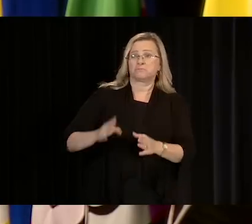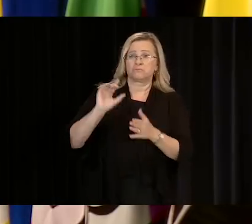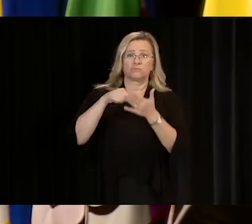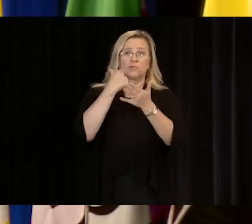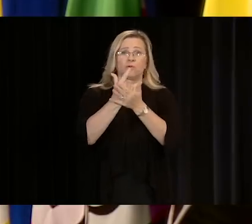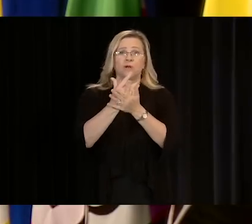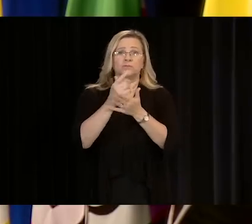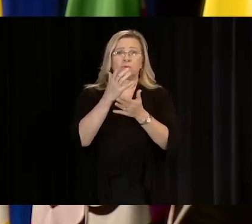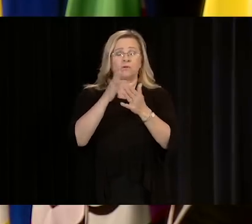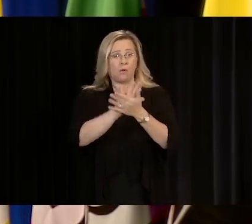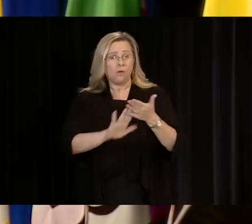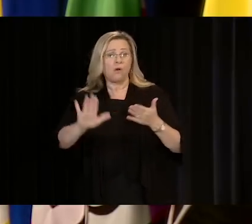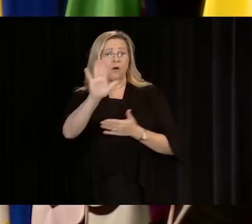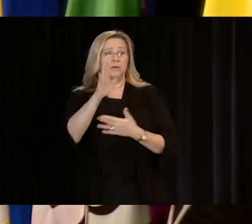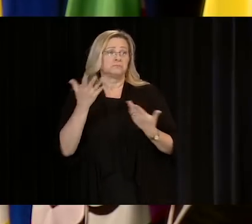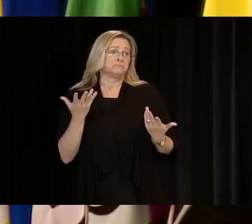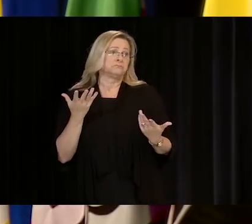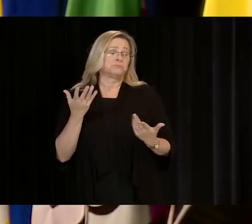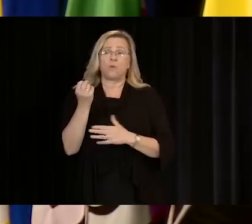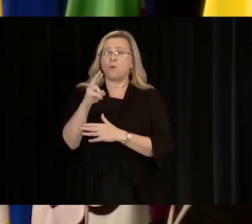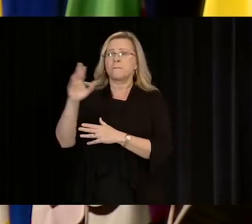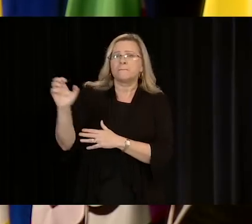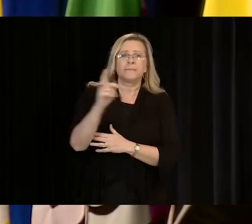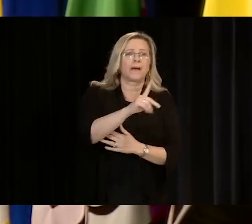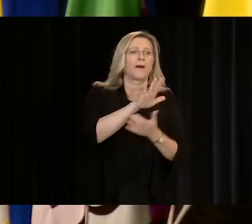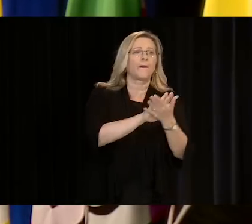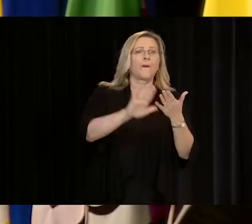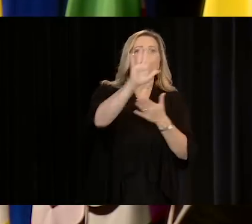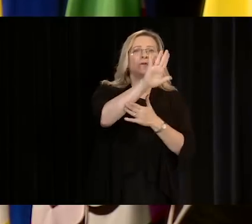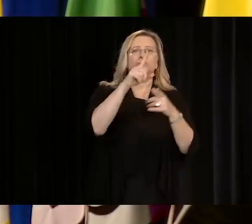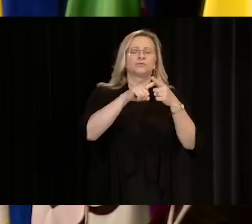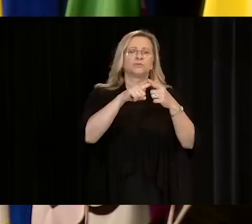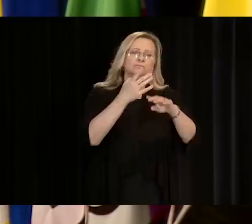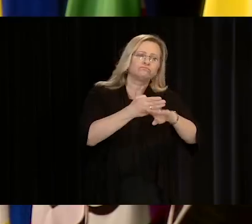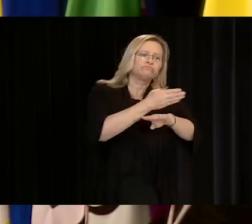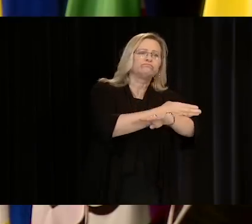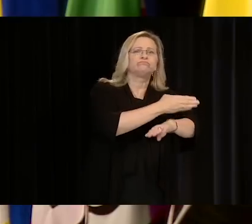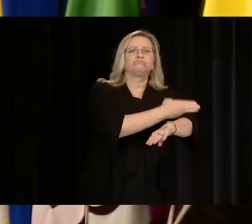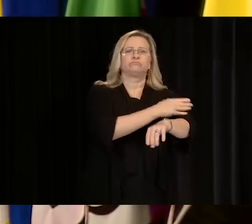FROM COLLEGE, OR YOU'VE RETURNED TO COLLEGE TO EXPAND YOUR CAREER OPPORTUNITIES,